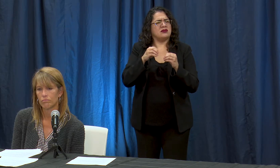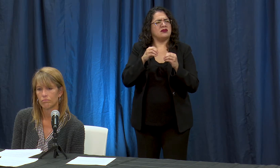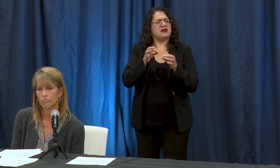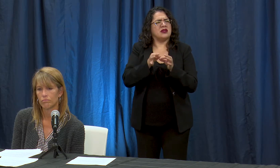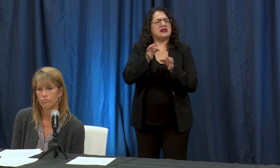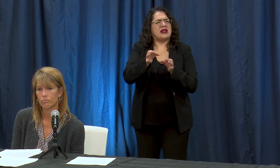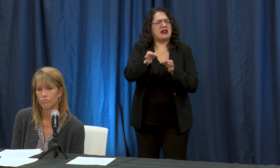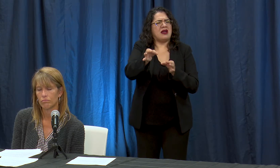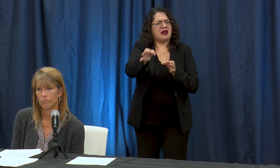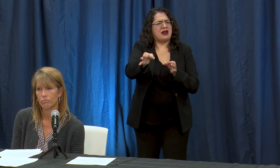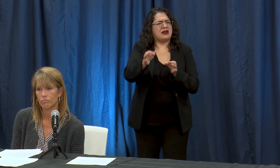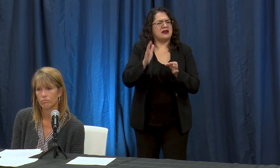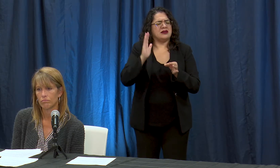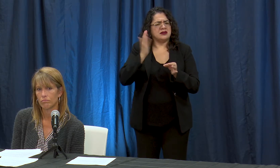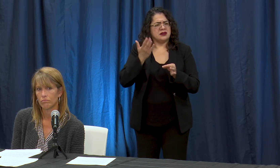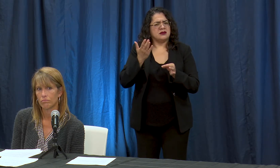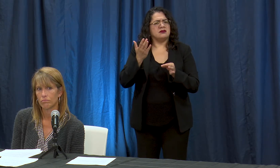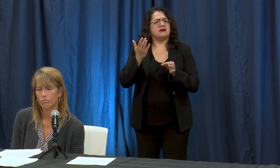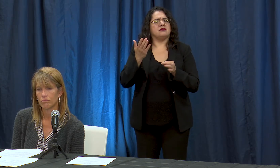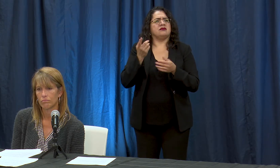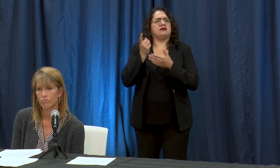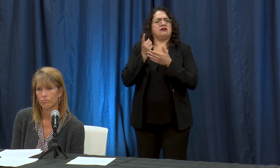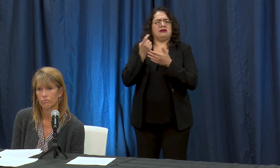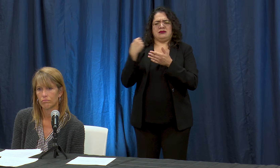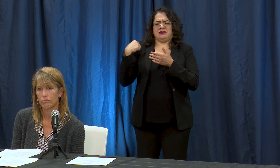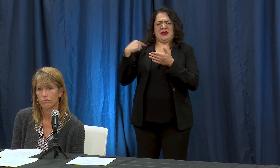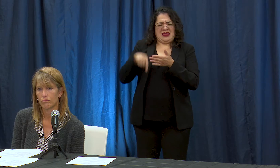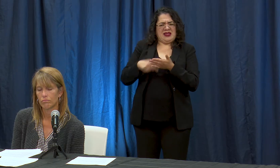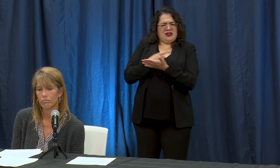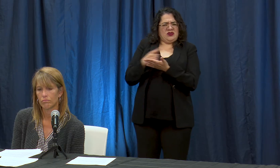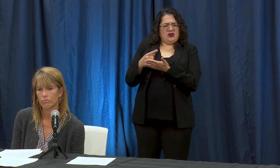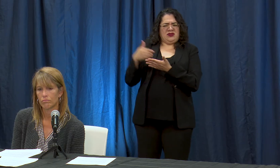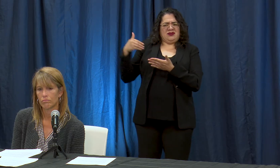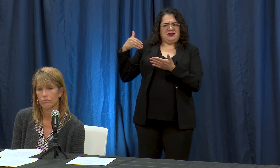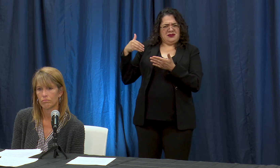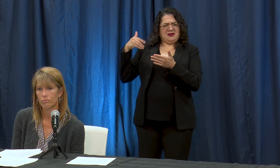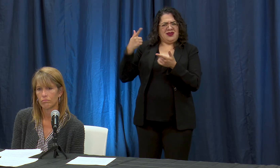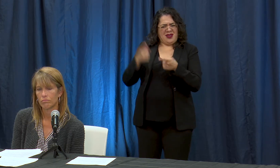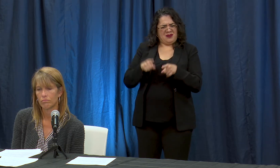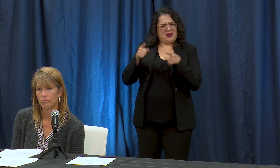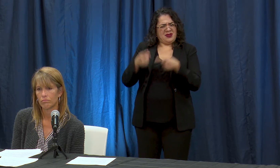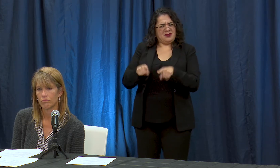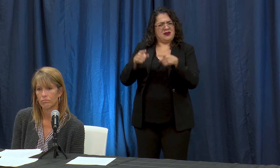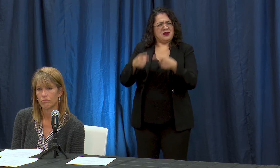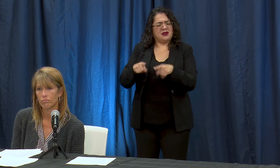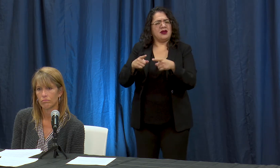these delays and backlogs when it is planning for potential reopening and you